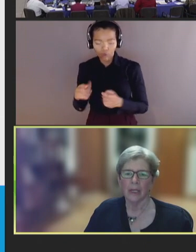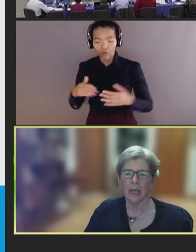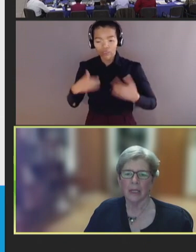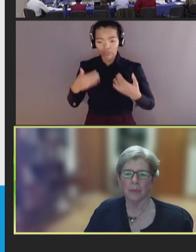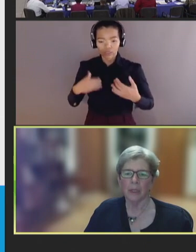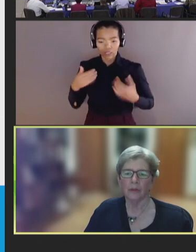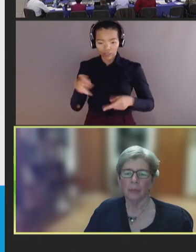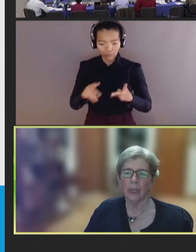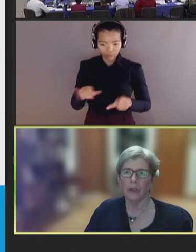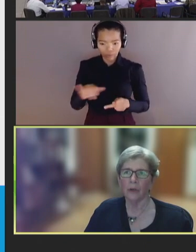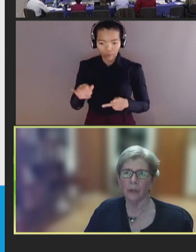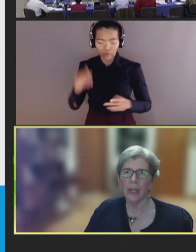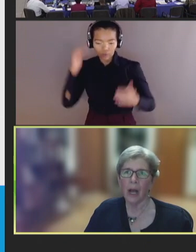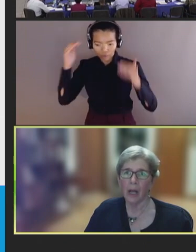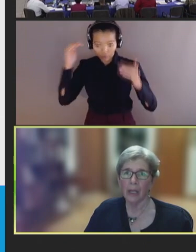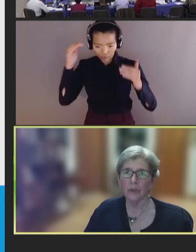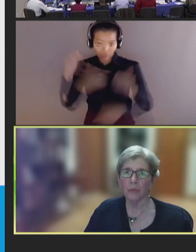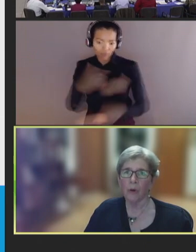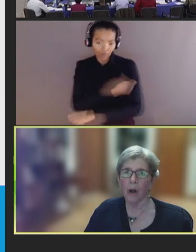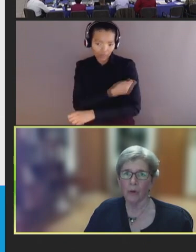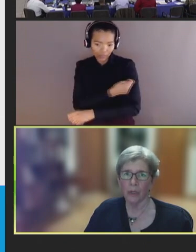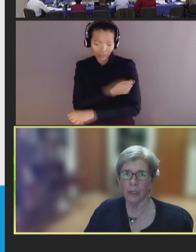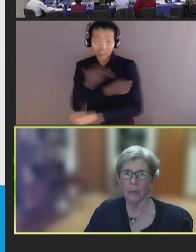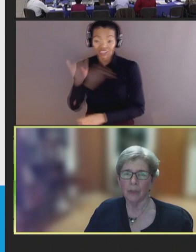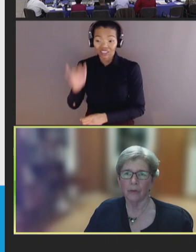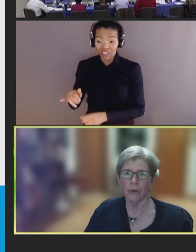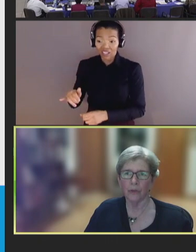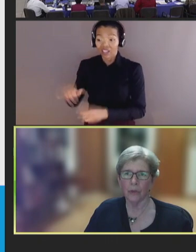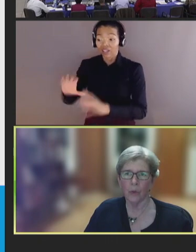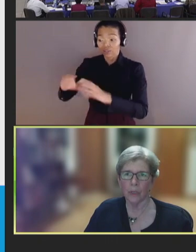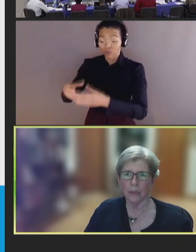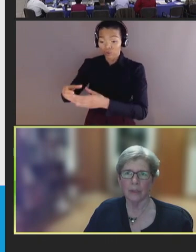as has been explained, are really the highest priority. Because those are the ones that